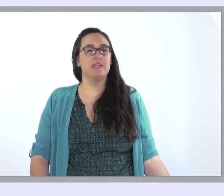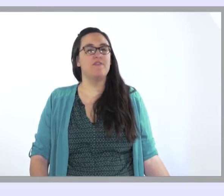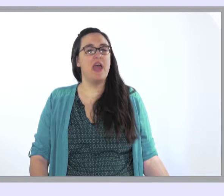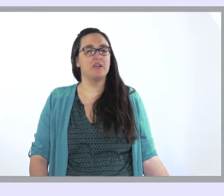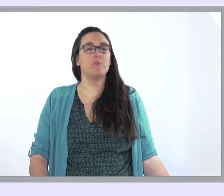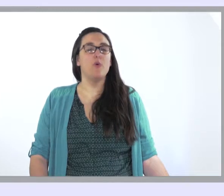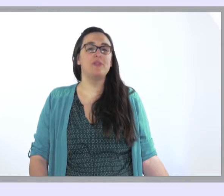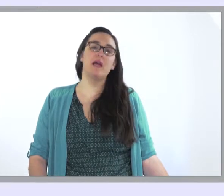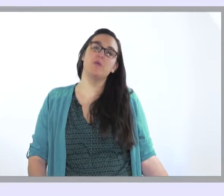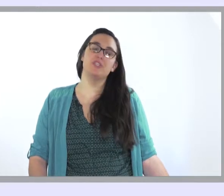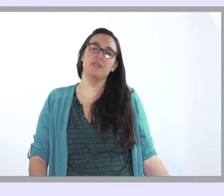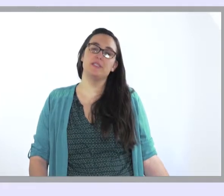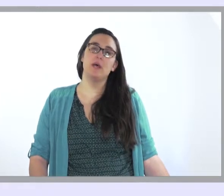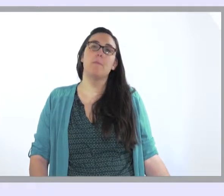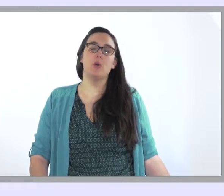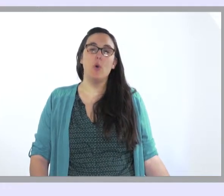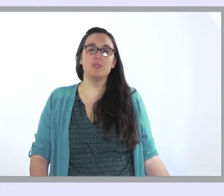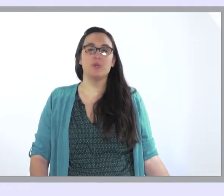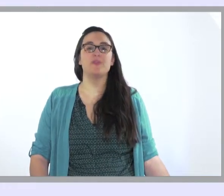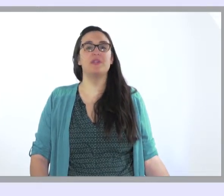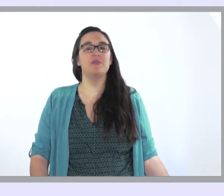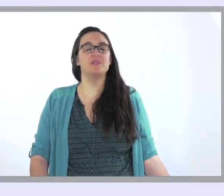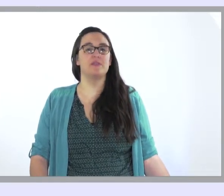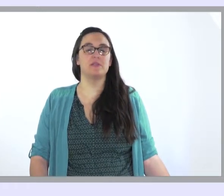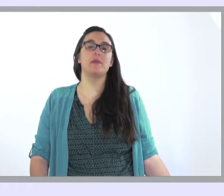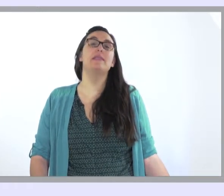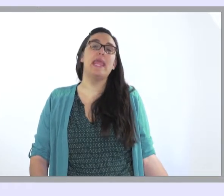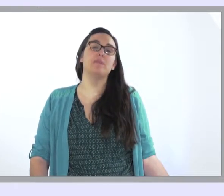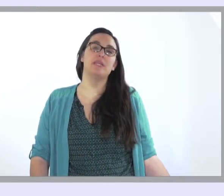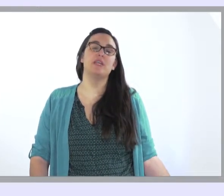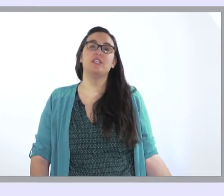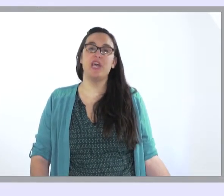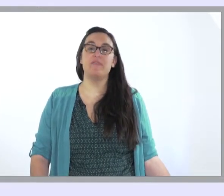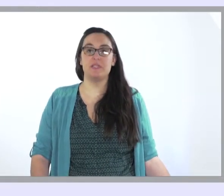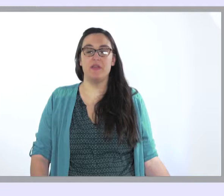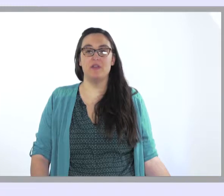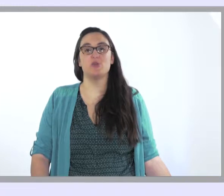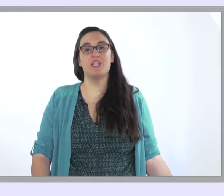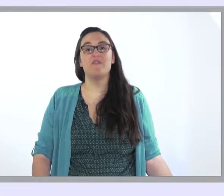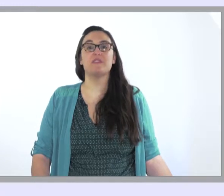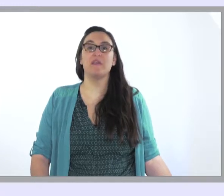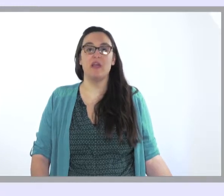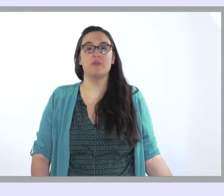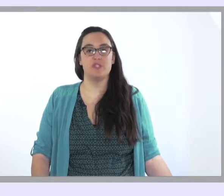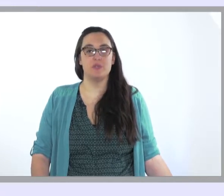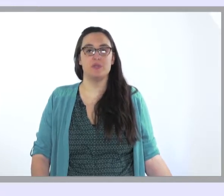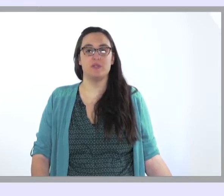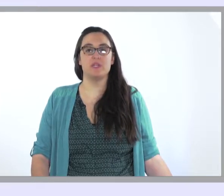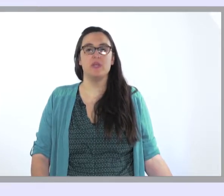that affect both languages and also their users, namely, deaf signers or deaf sign language users.